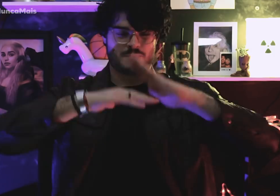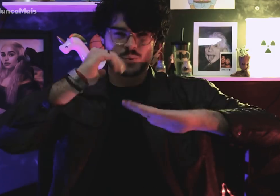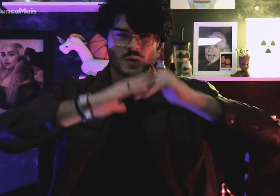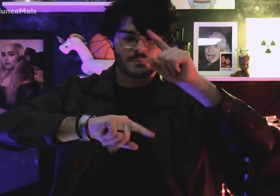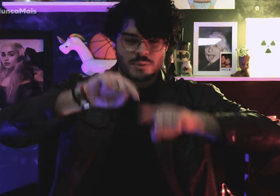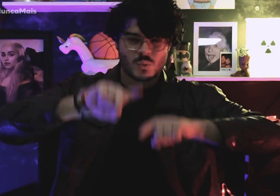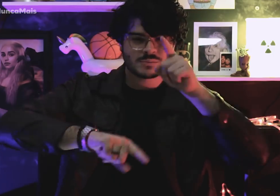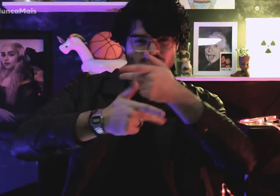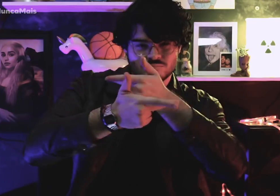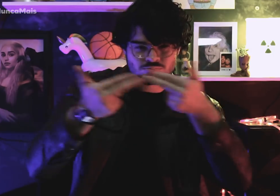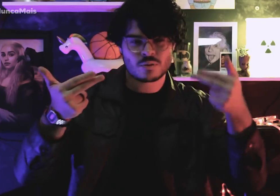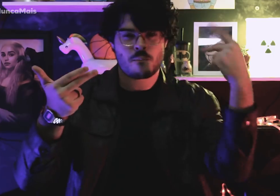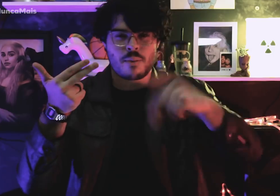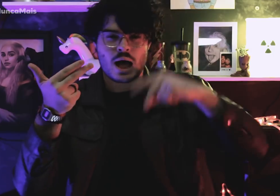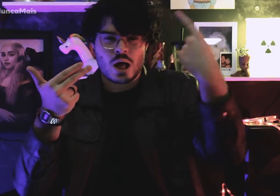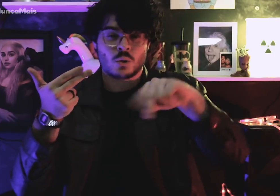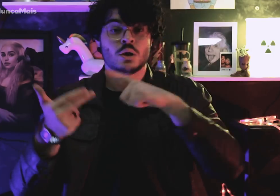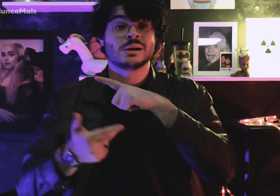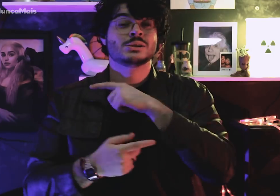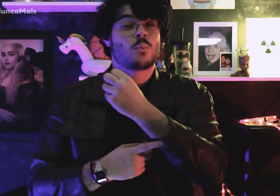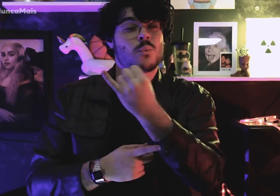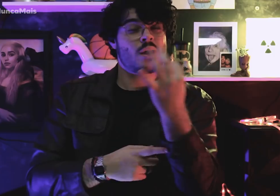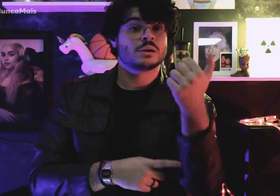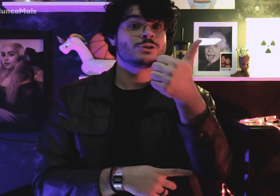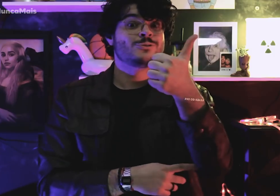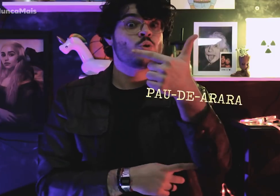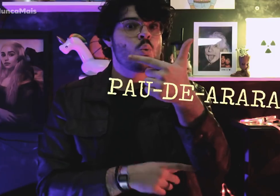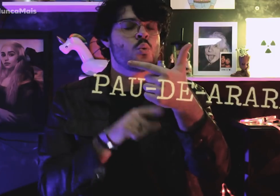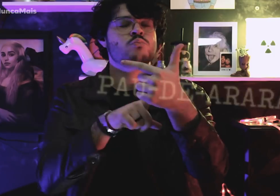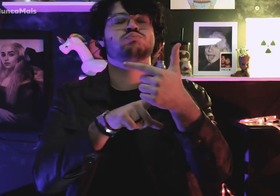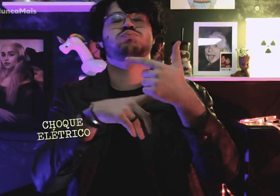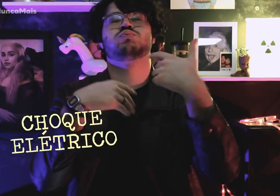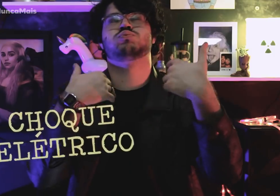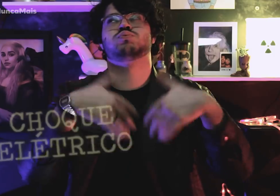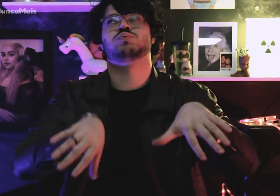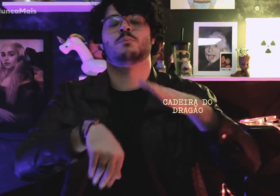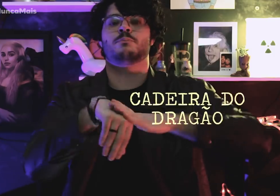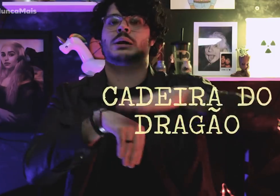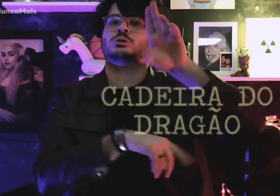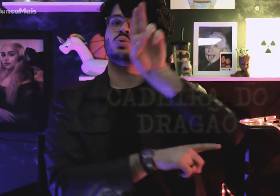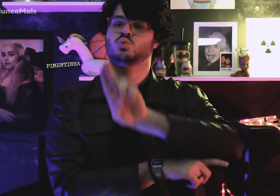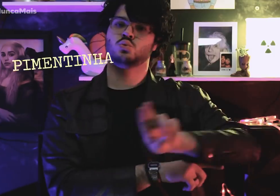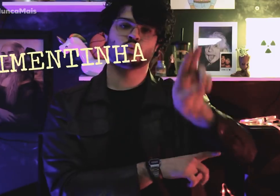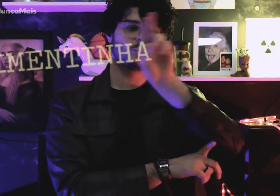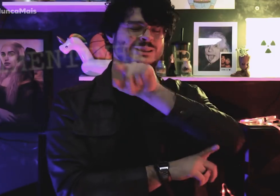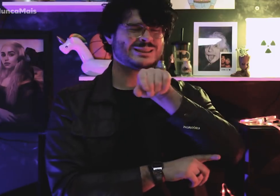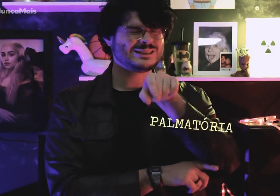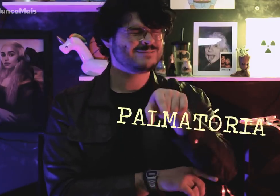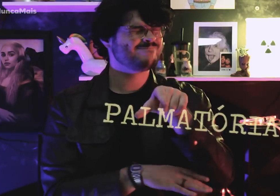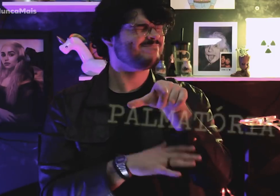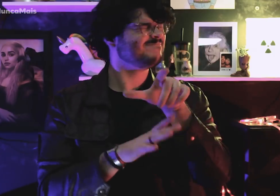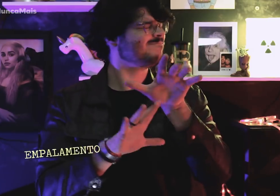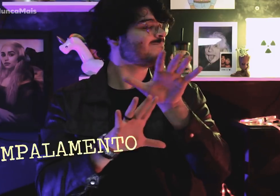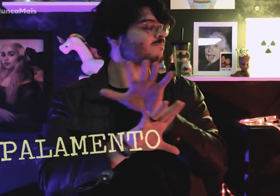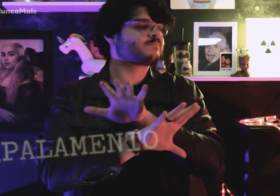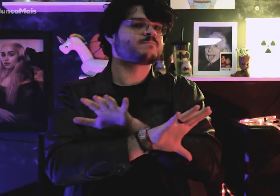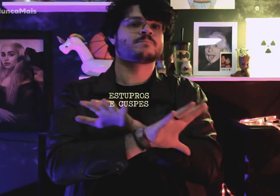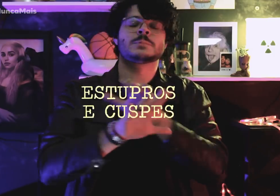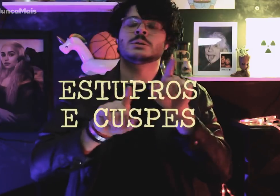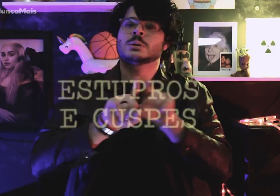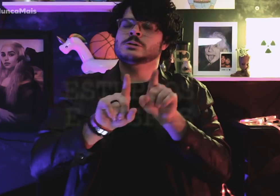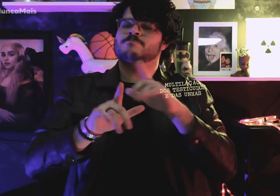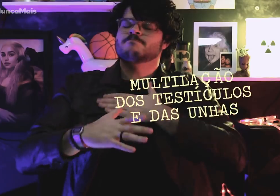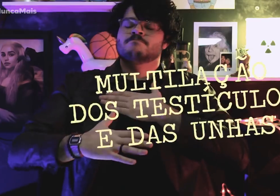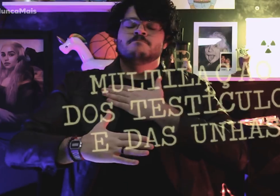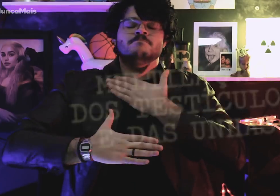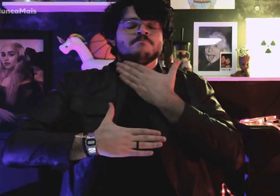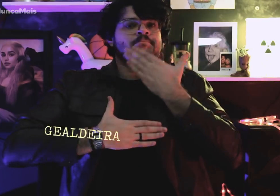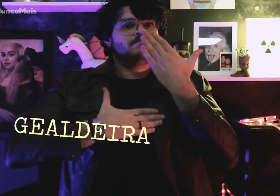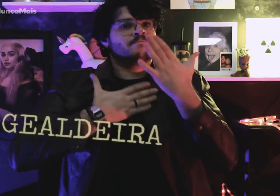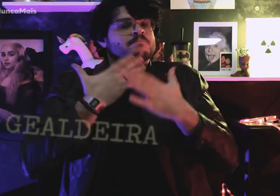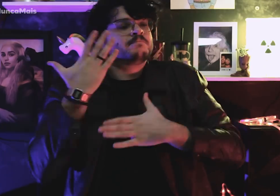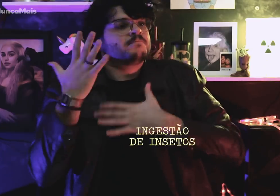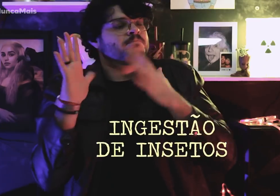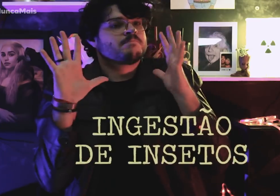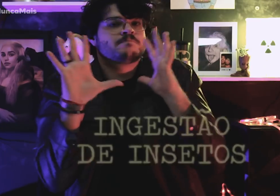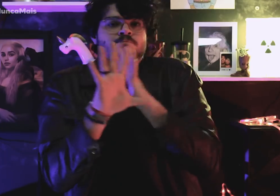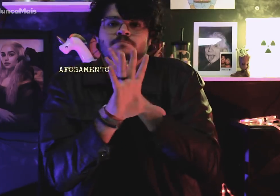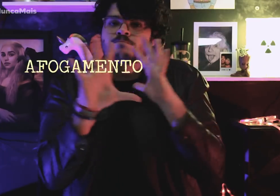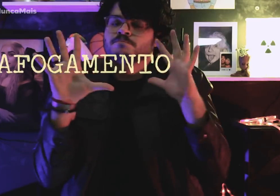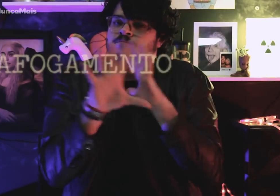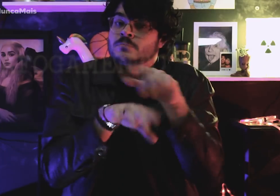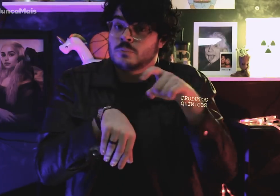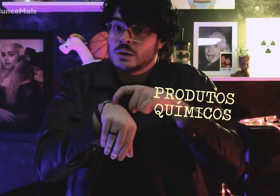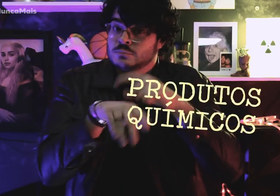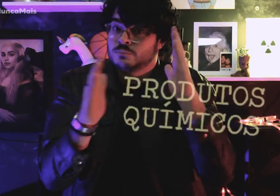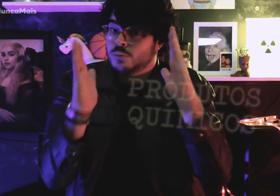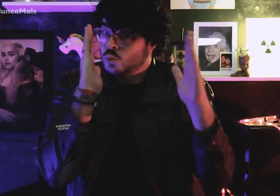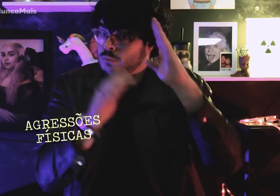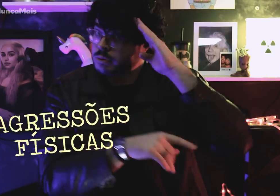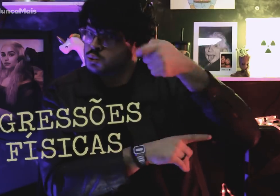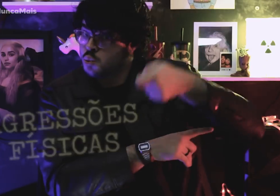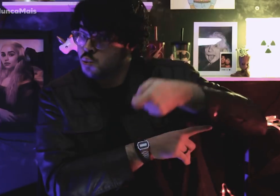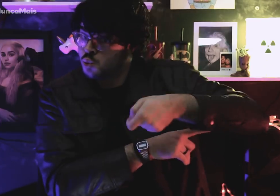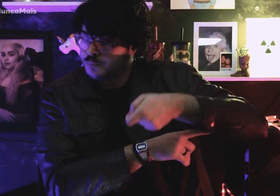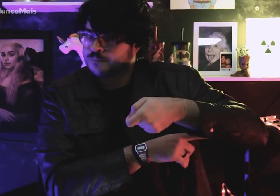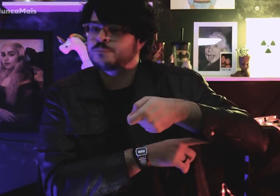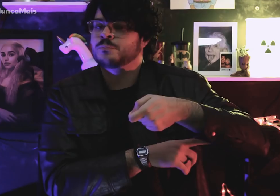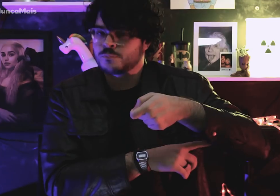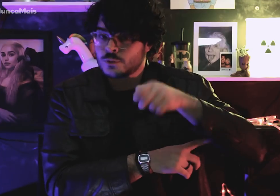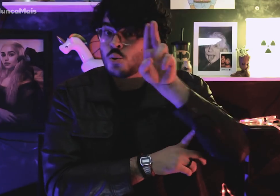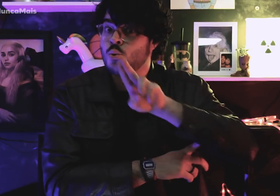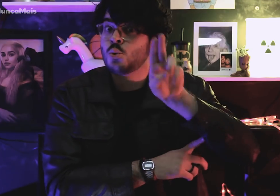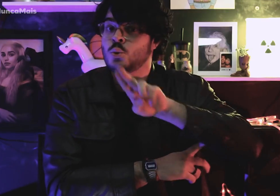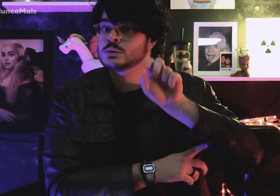There are 13 super scary techniques for torture used during the military dictatorship!